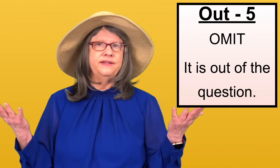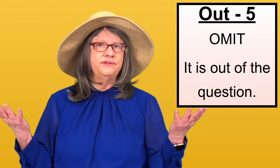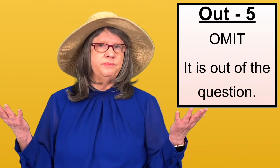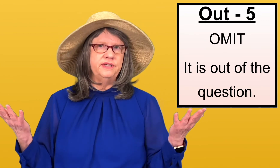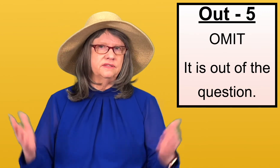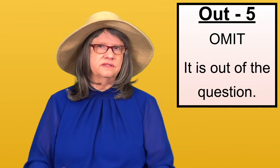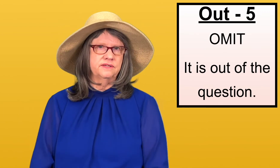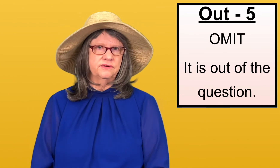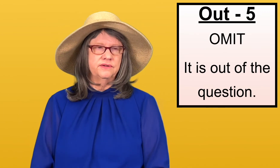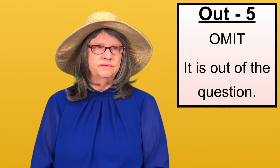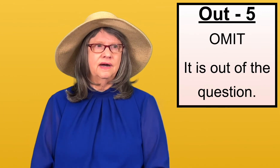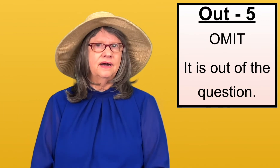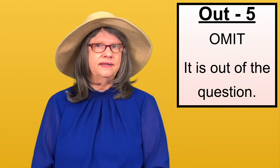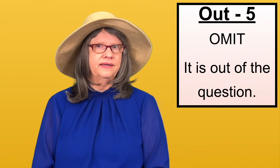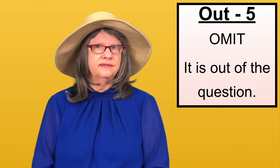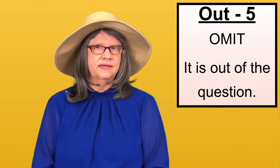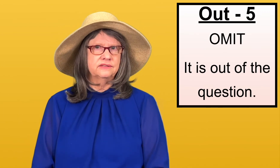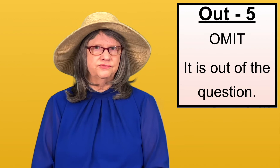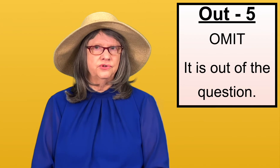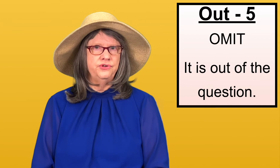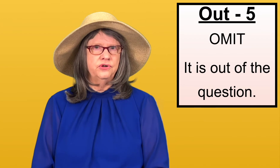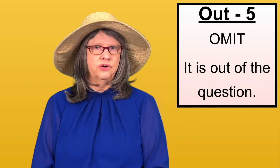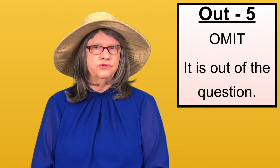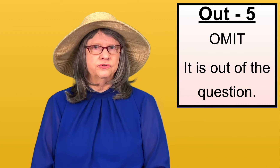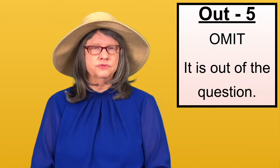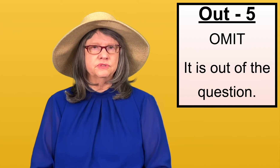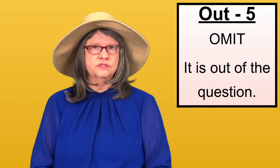to be considered. I can't ask for a new car for Christmas.